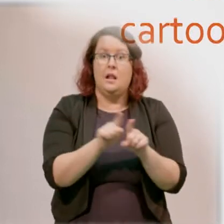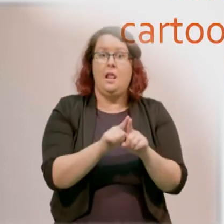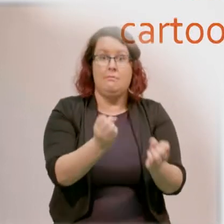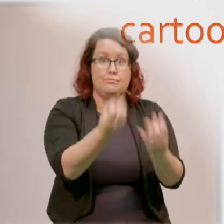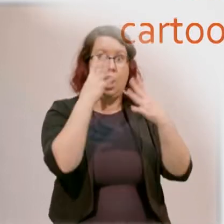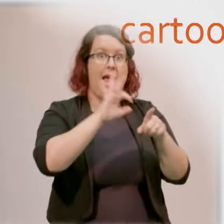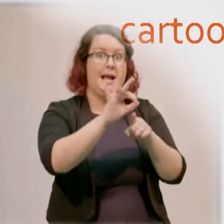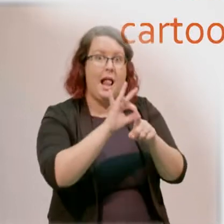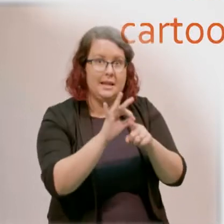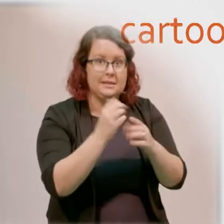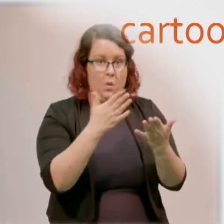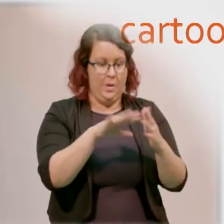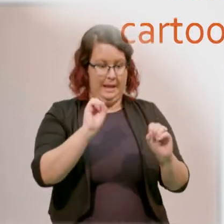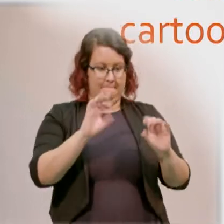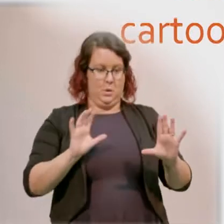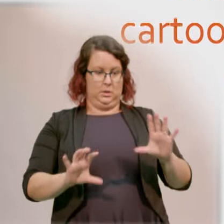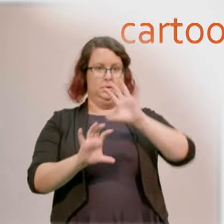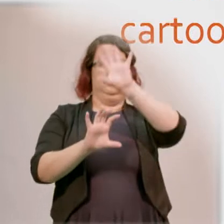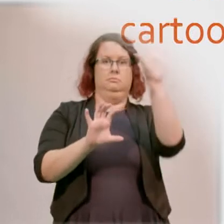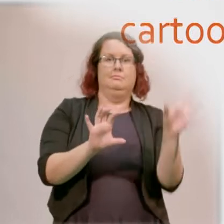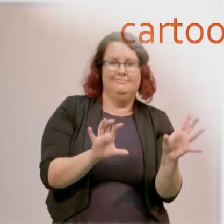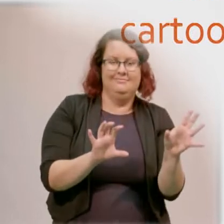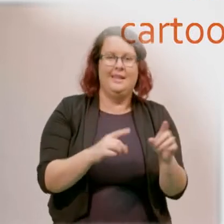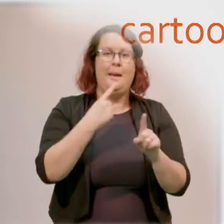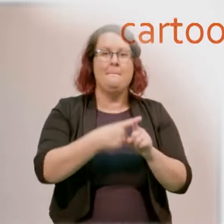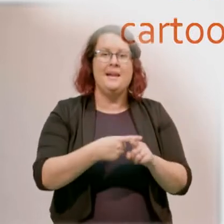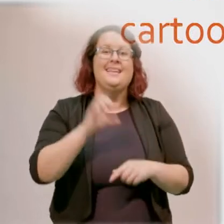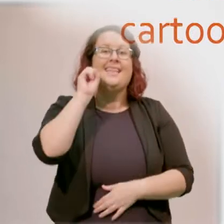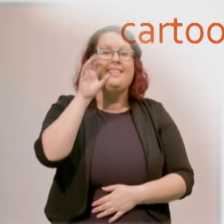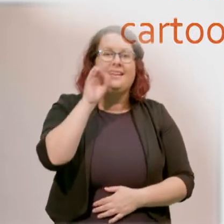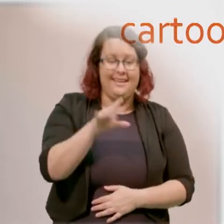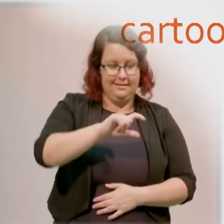like bright colours, image placement, and the likeable cartoon character,